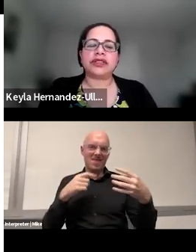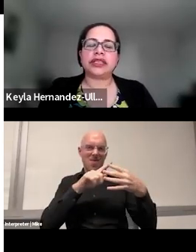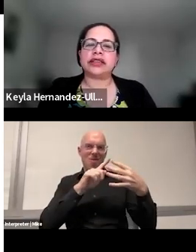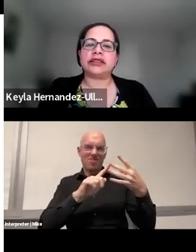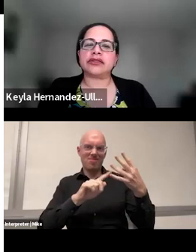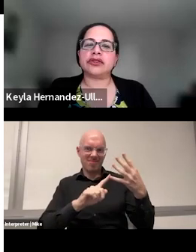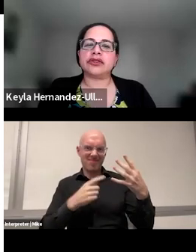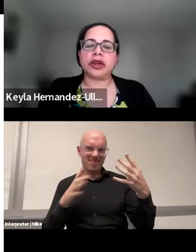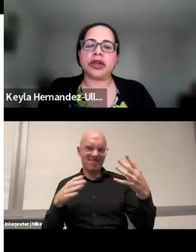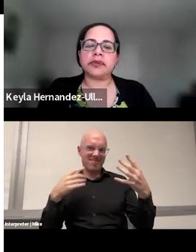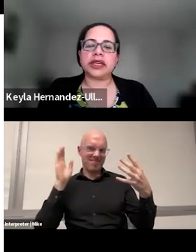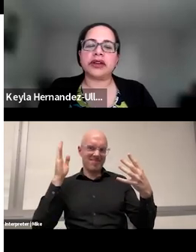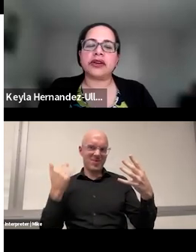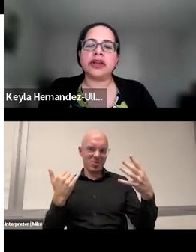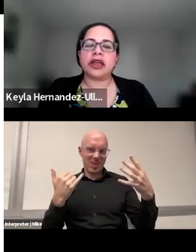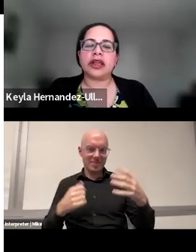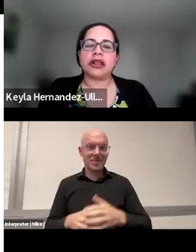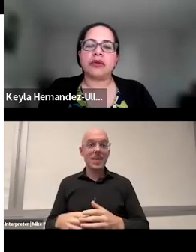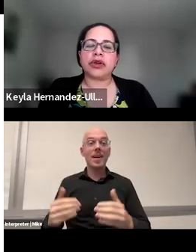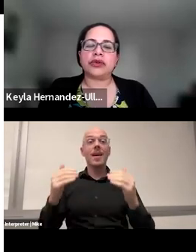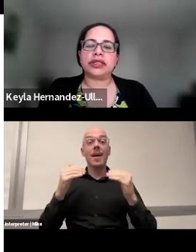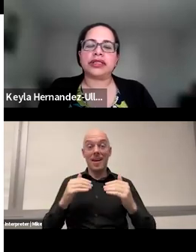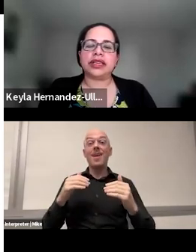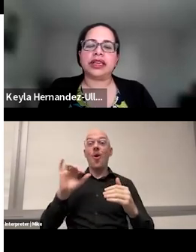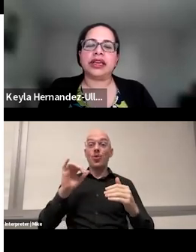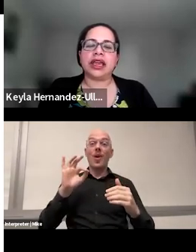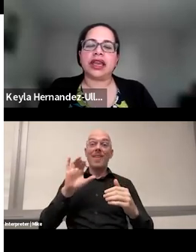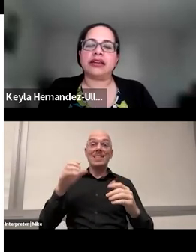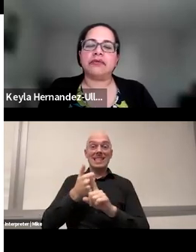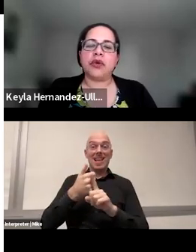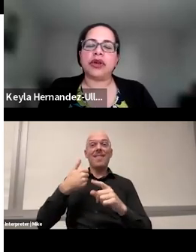Keyla Hernandez-Ulloa: earlier here today. Keyla Hernandez-Ulloa: the Fcc. Has its consumer help center.